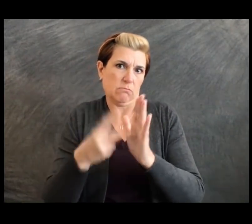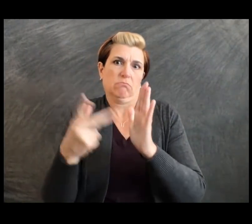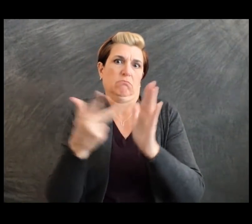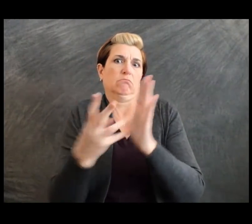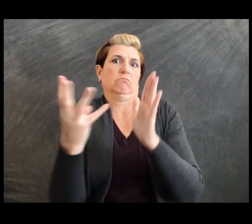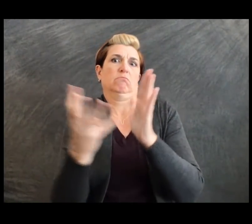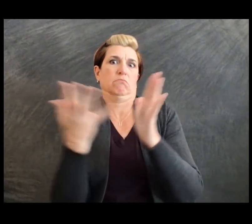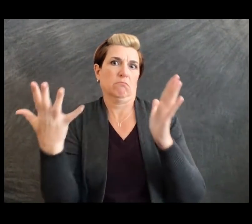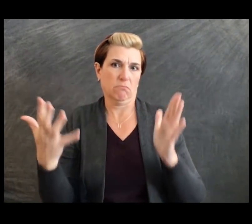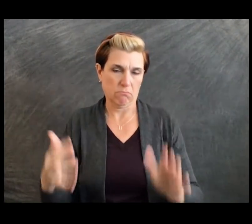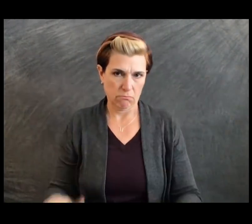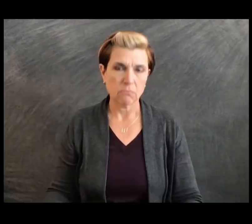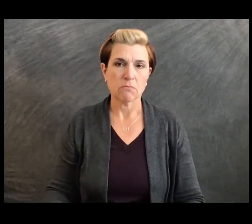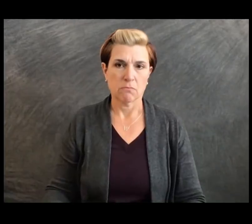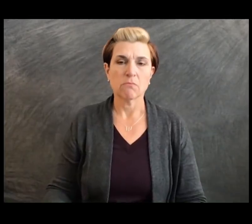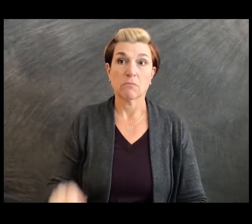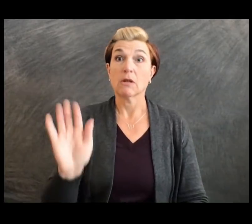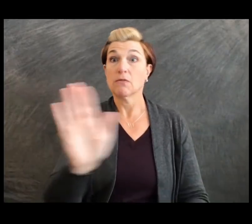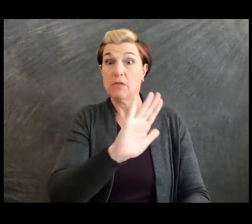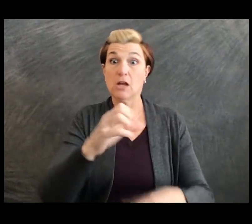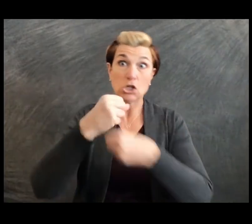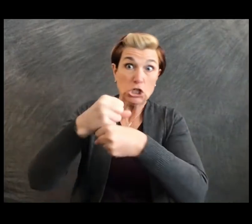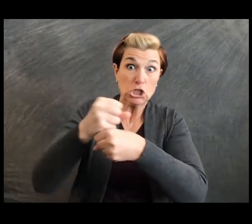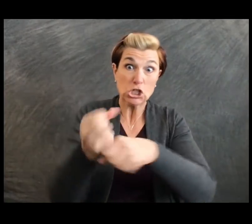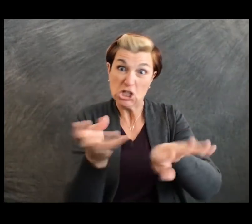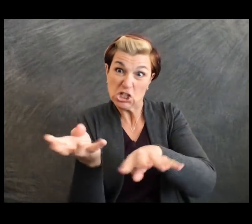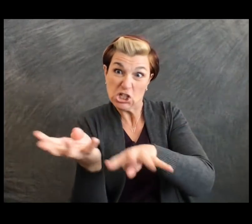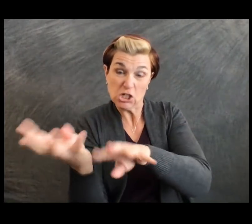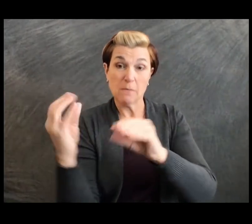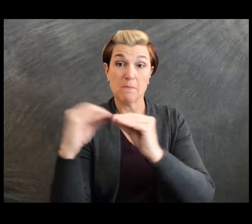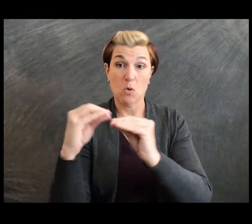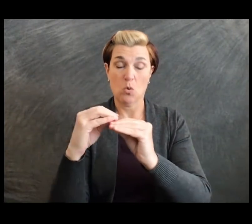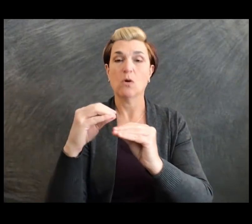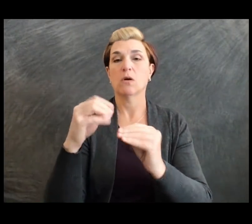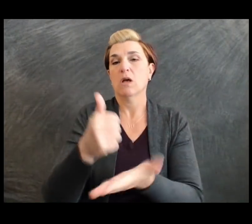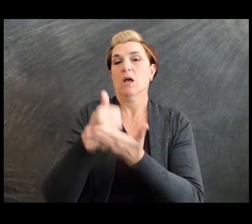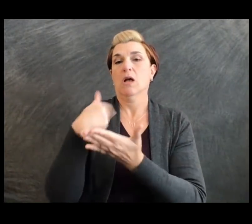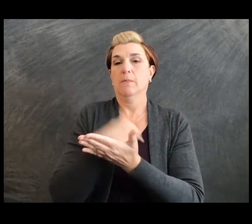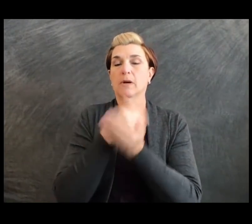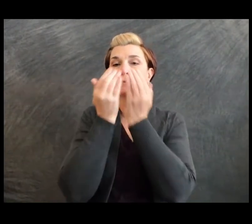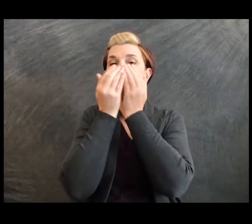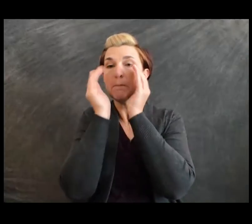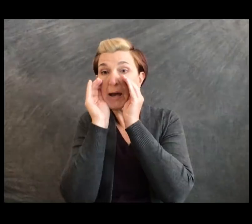helping to produce and supply much needed masks swabs sanitizers